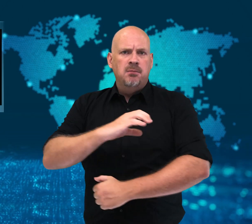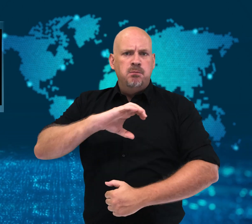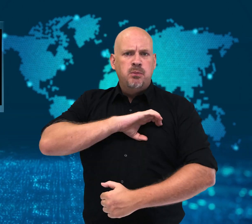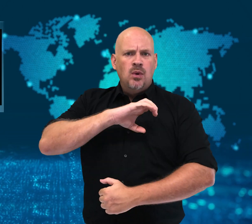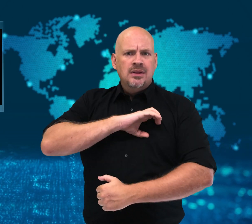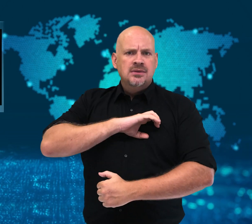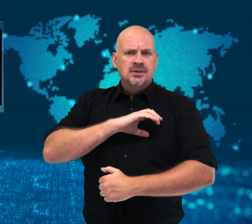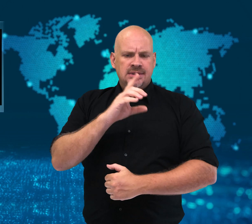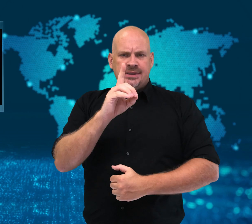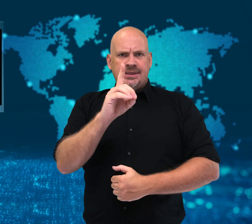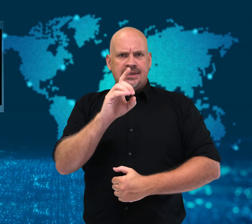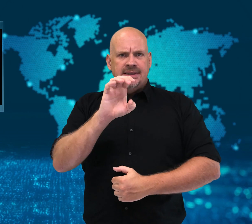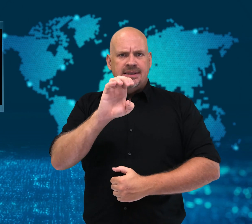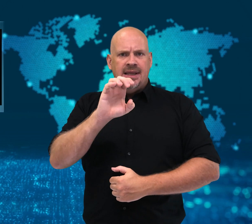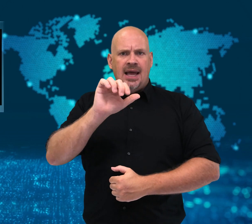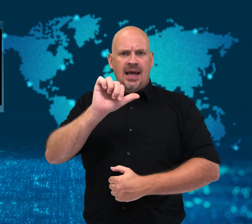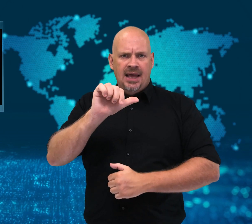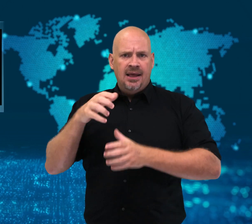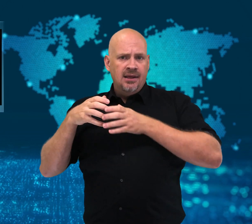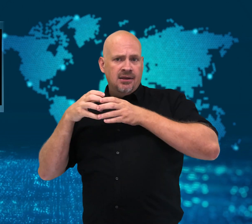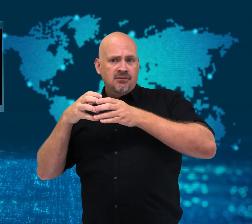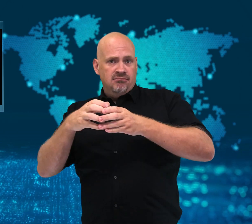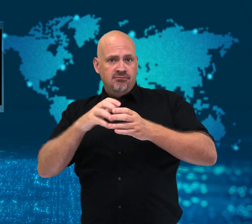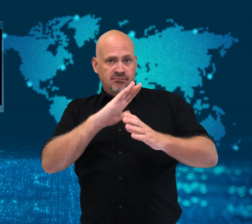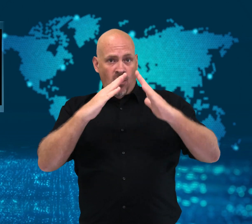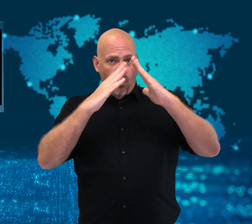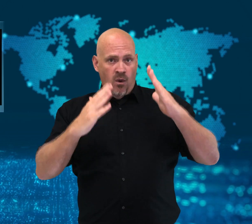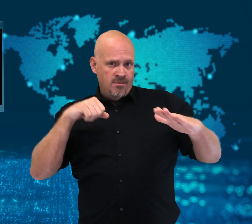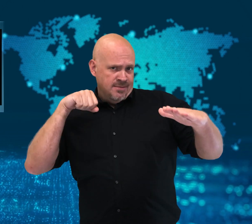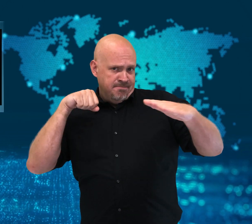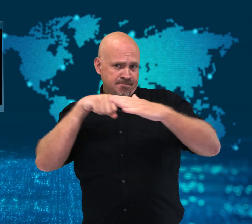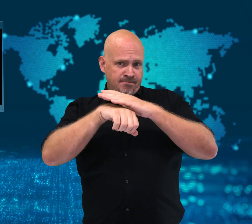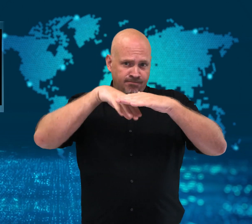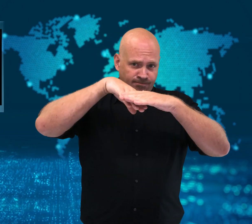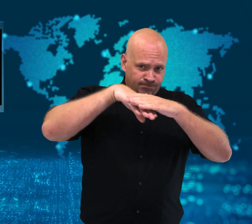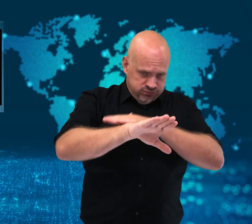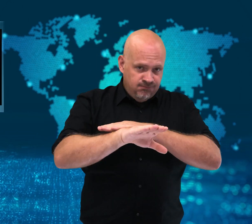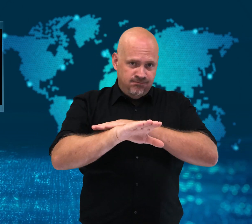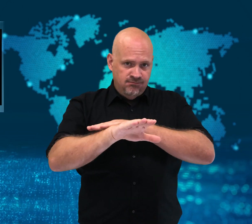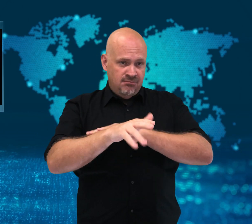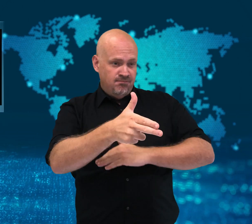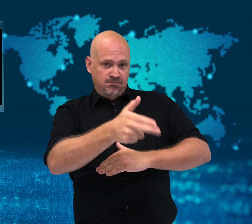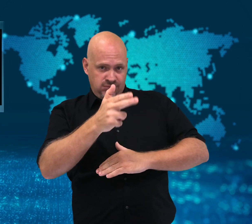and broke into President Moise’s residence.